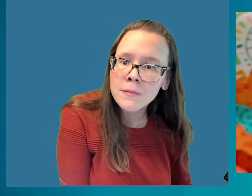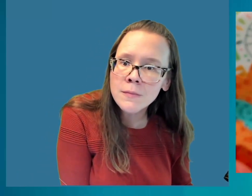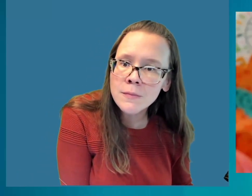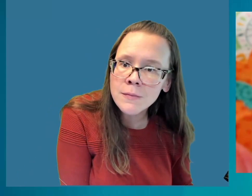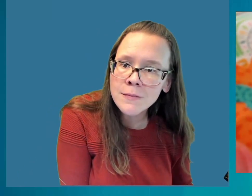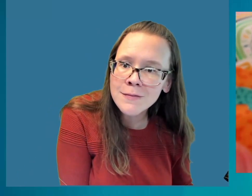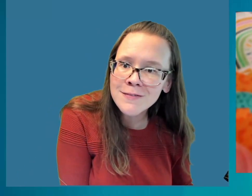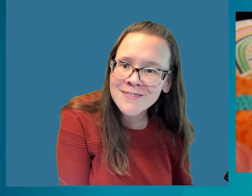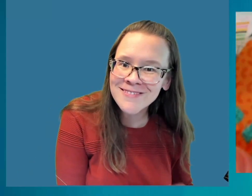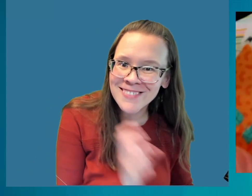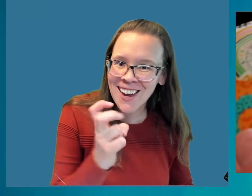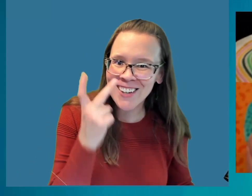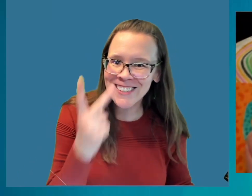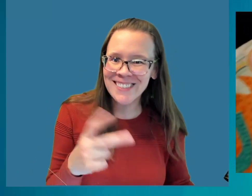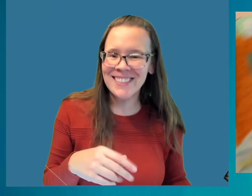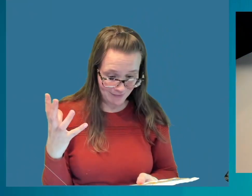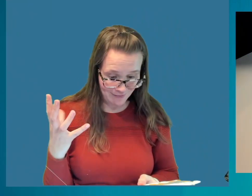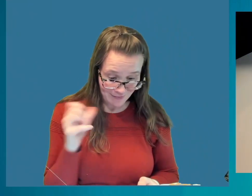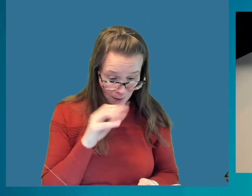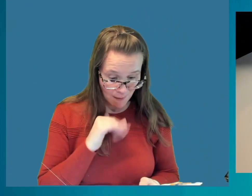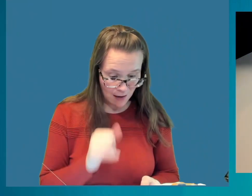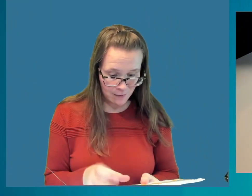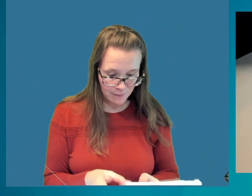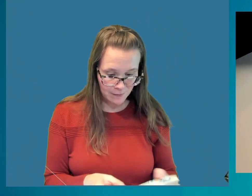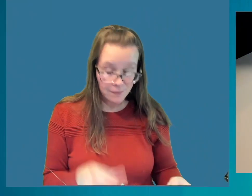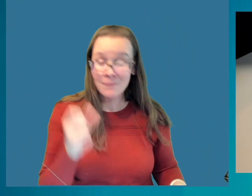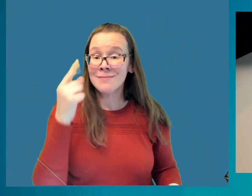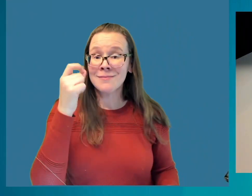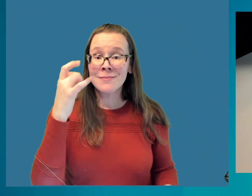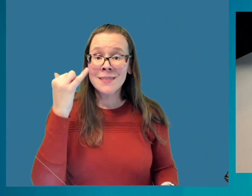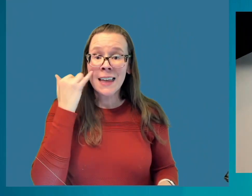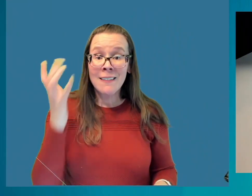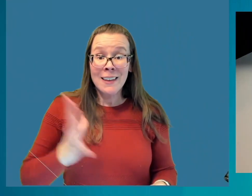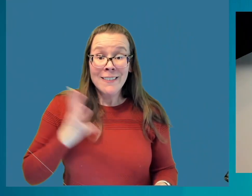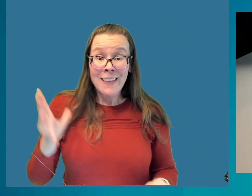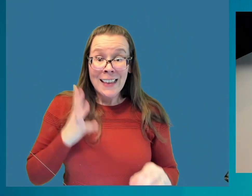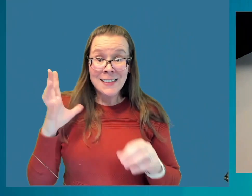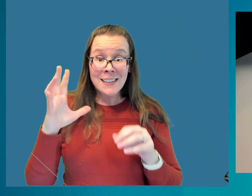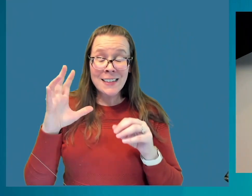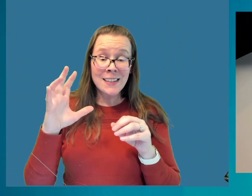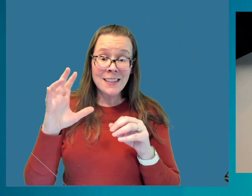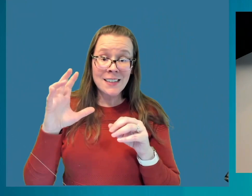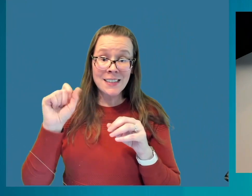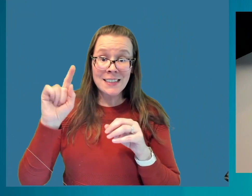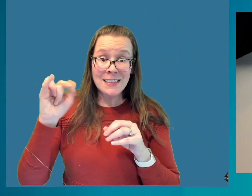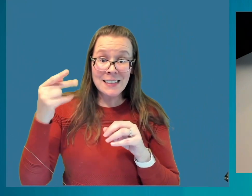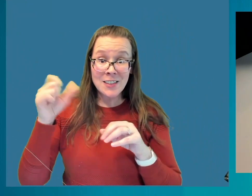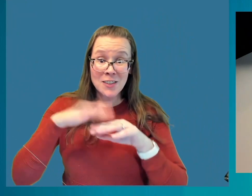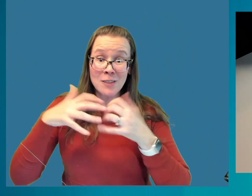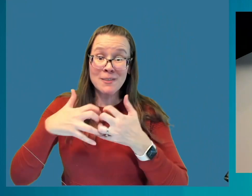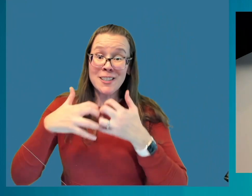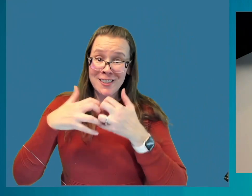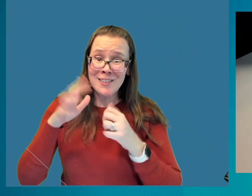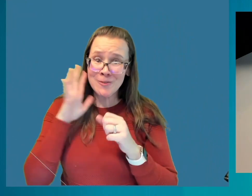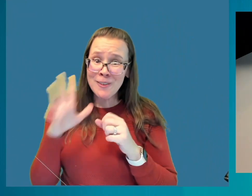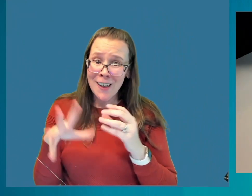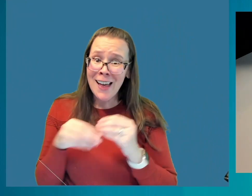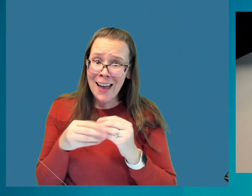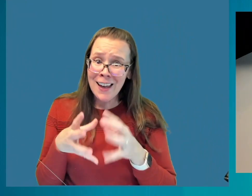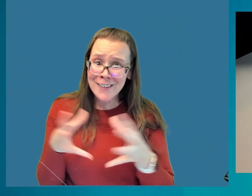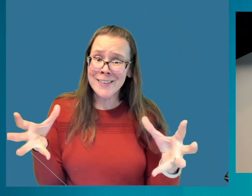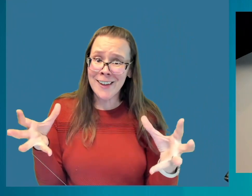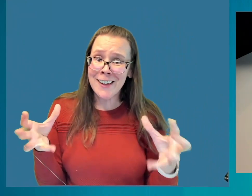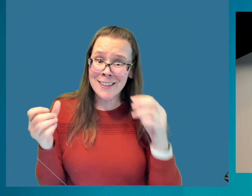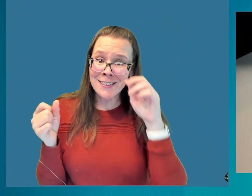It's hard to see, but it's done. Not bad, um... And again, if you're using fancier stitches on